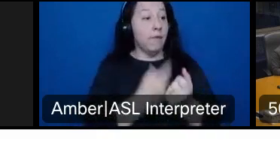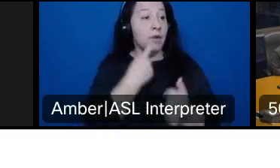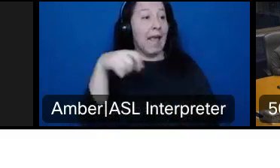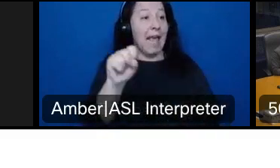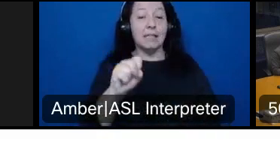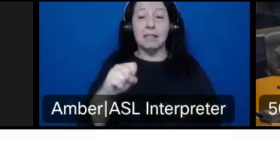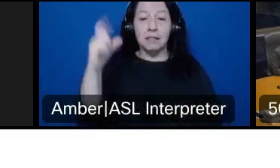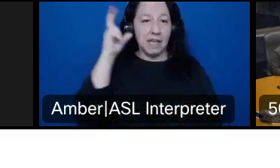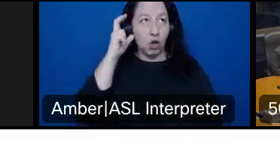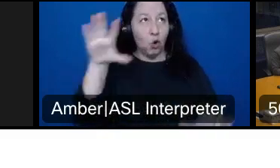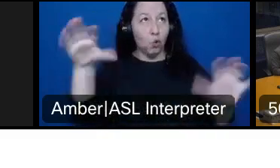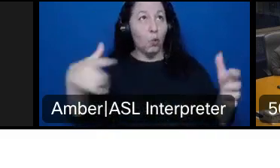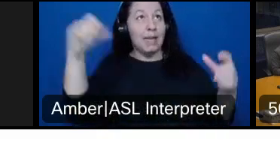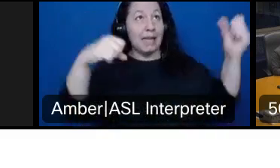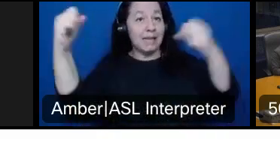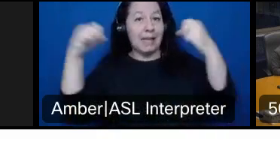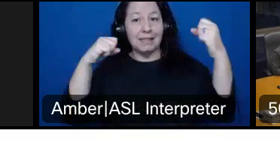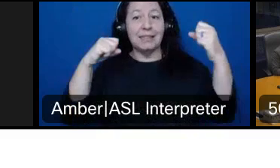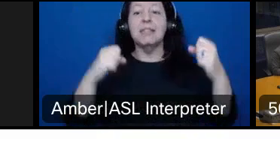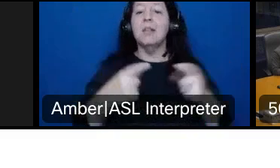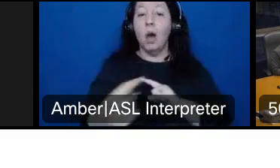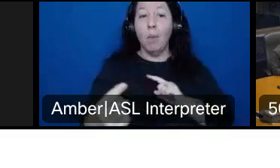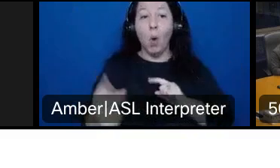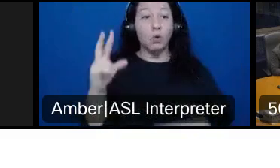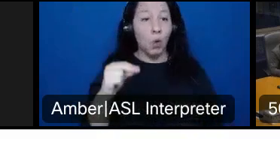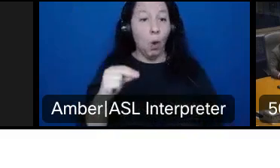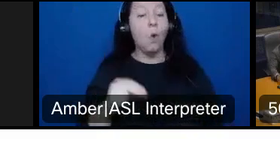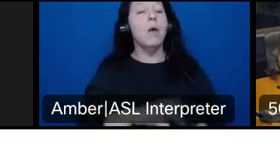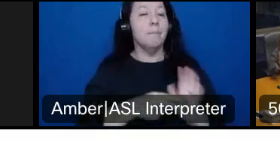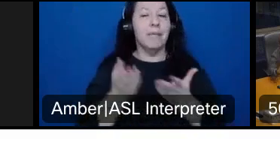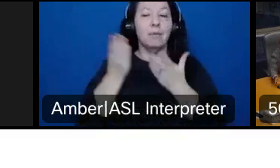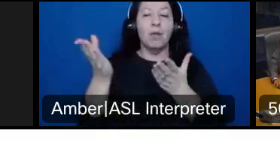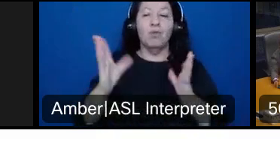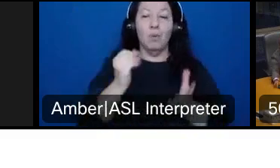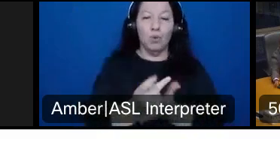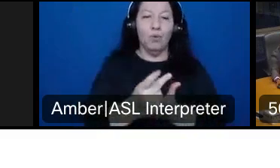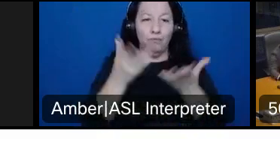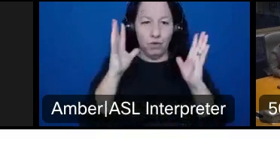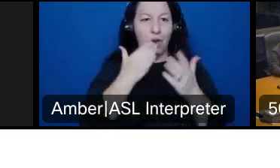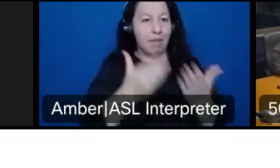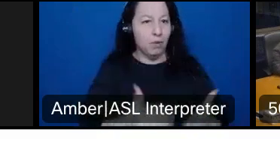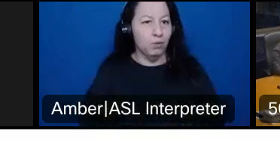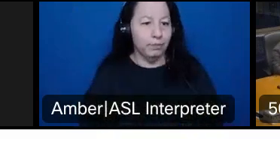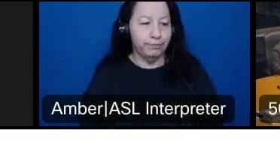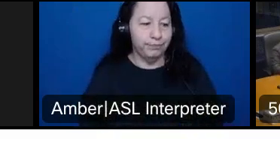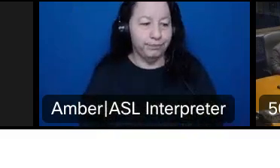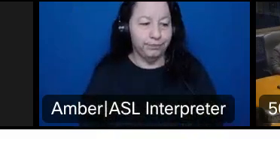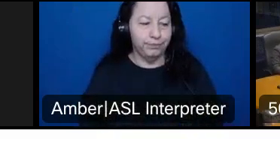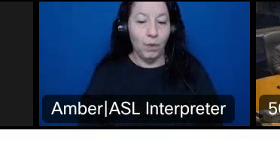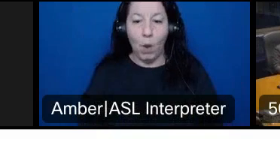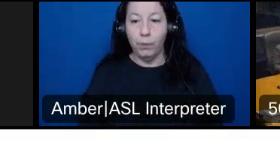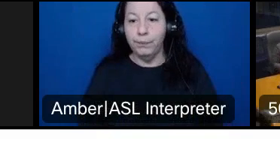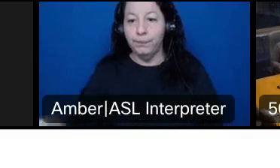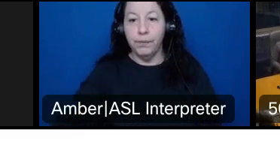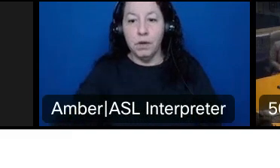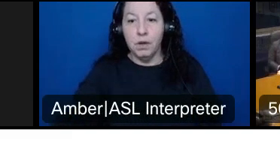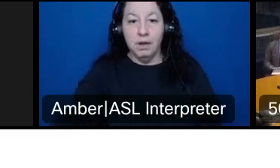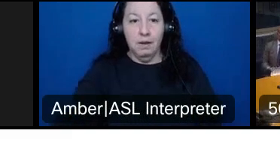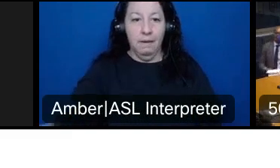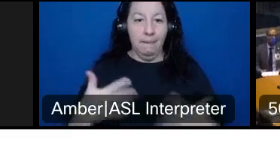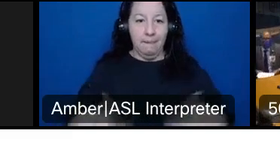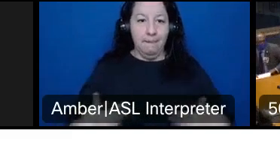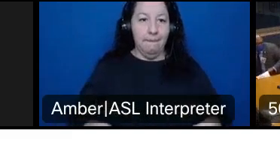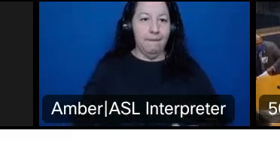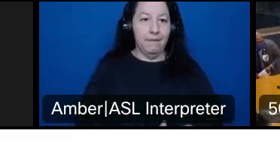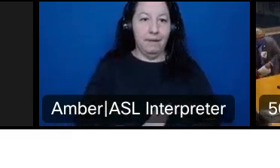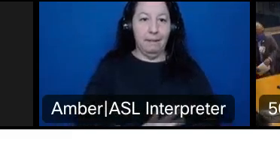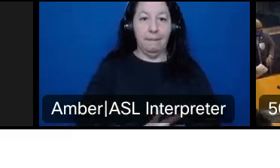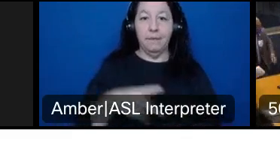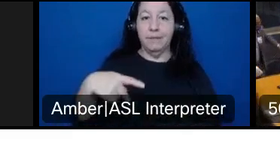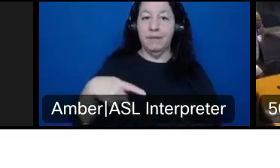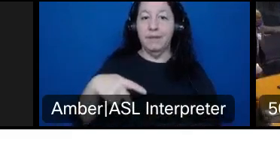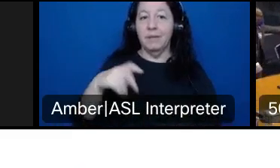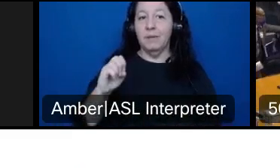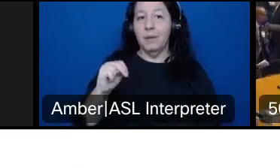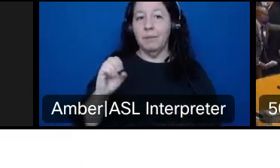People say, no, so the resolution approved. Thank you so much. Yeah. Yeah. What are you go? Next number? 4 Thank you.